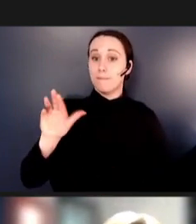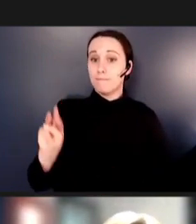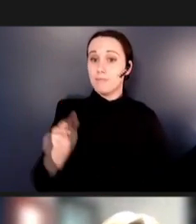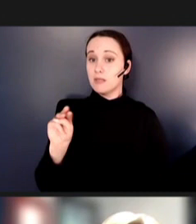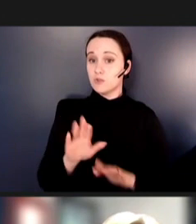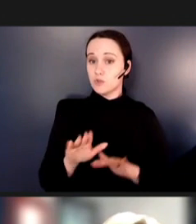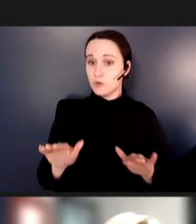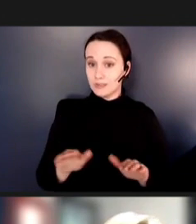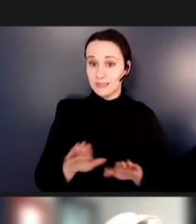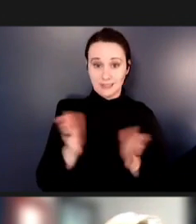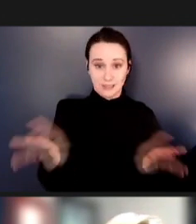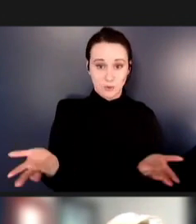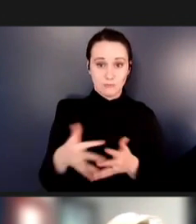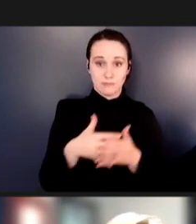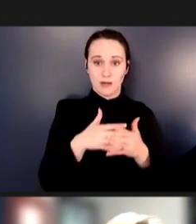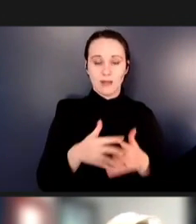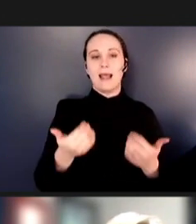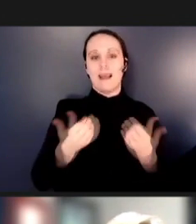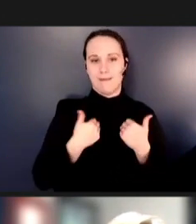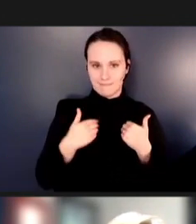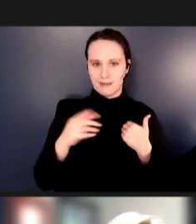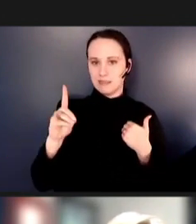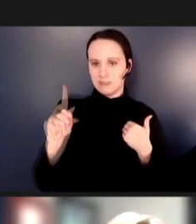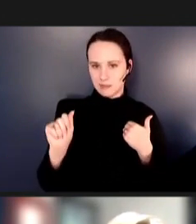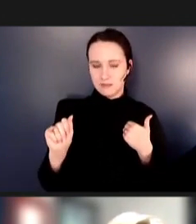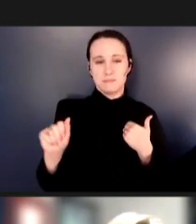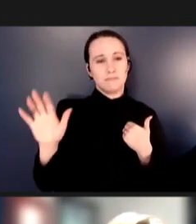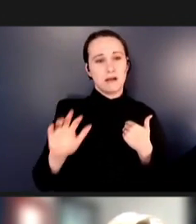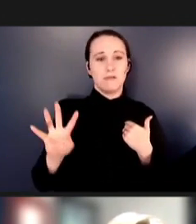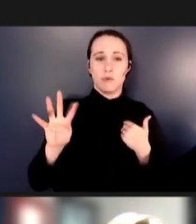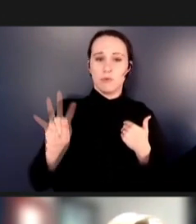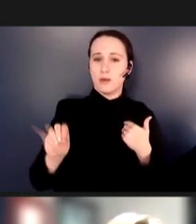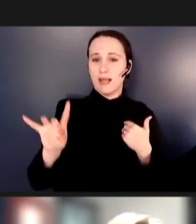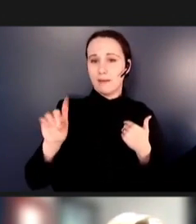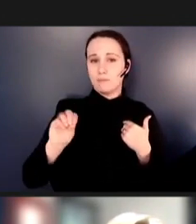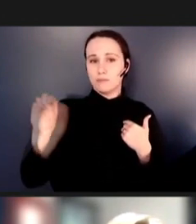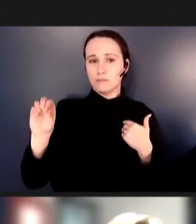have a disability. This accounts for about 4.8 percent of children under 18 years of